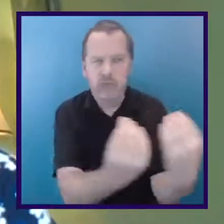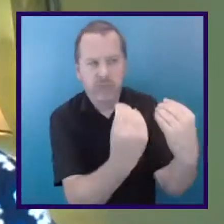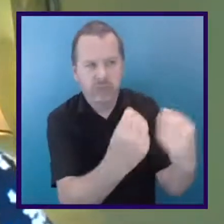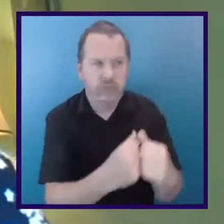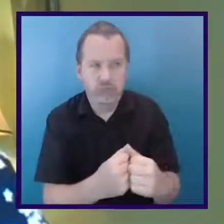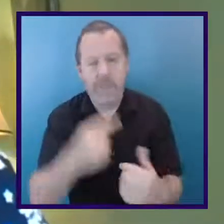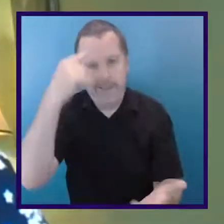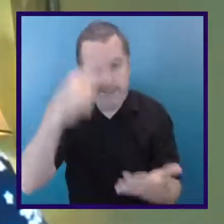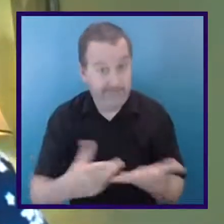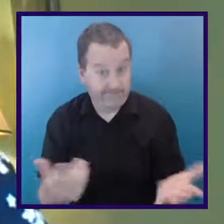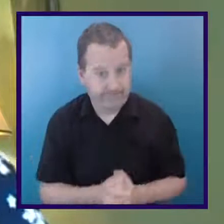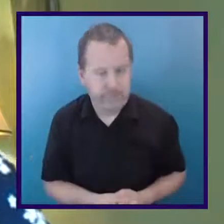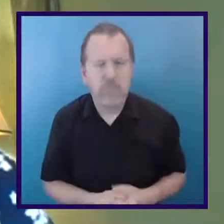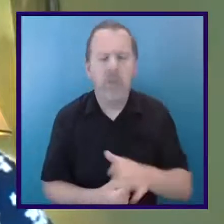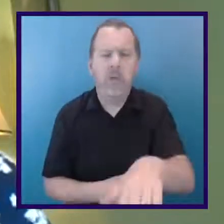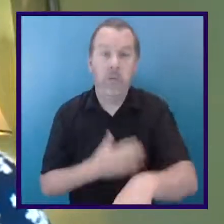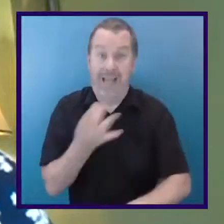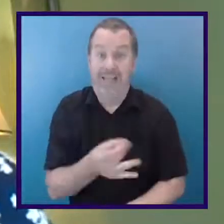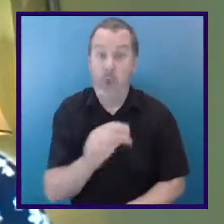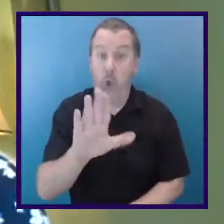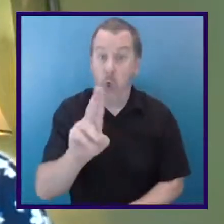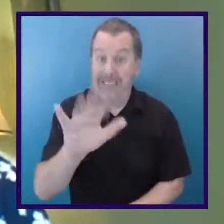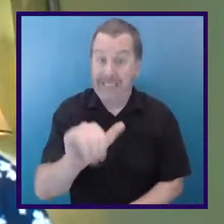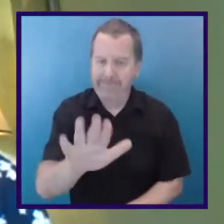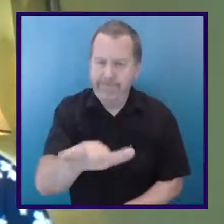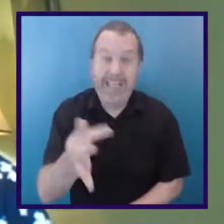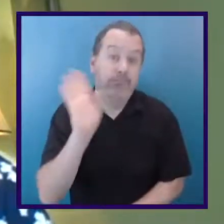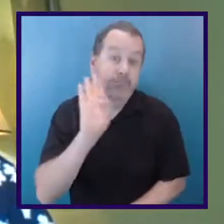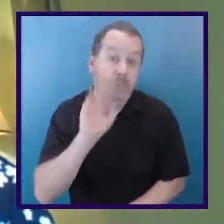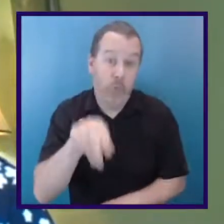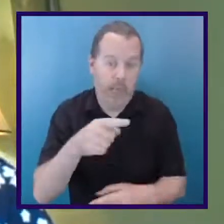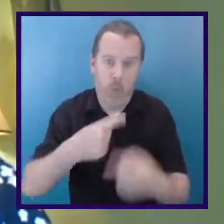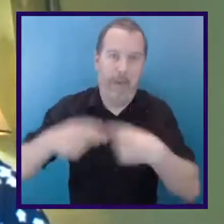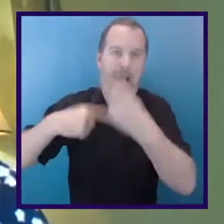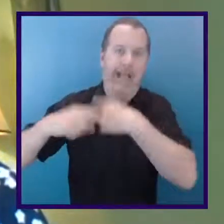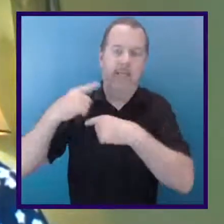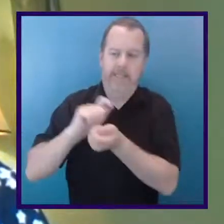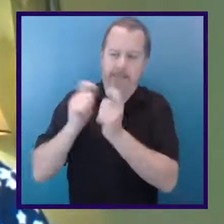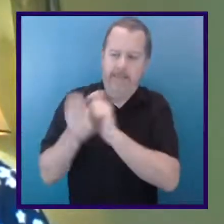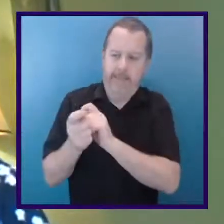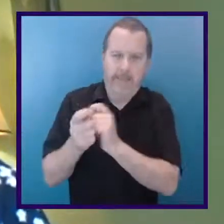Could I just ask Lucy, if you were given the opportunity to change something Lucy about